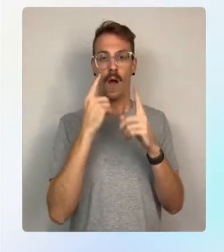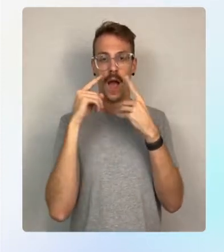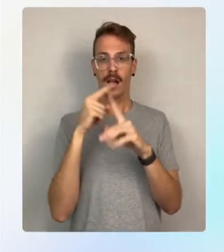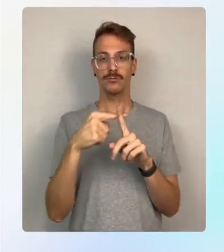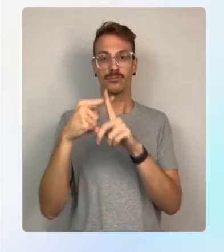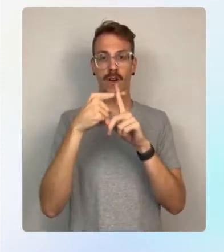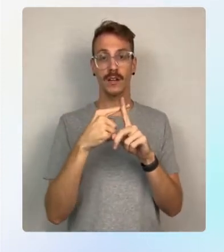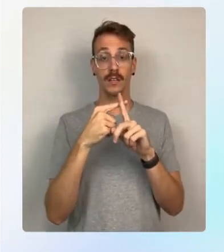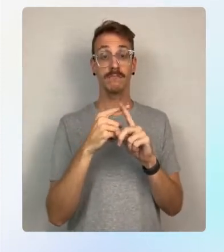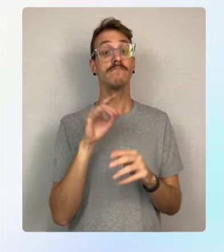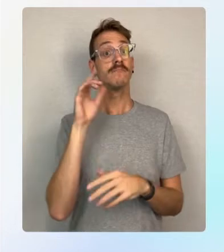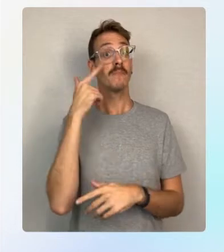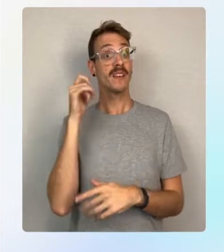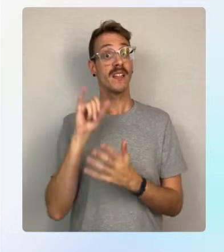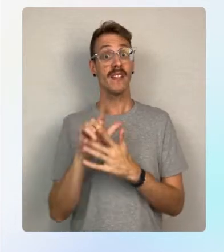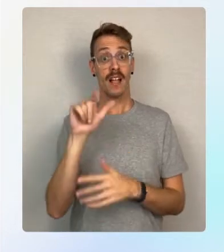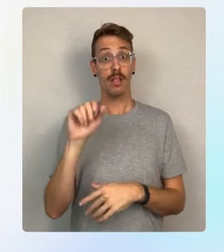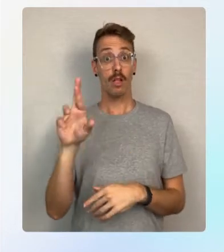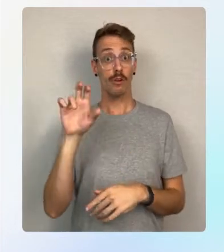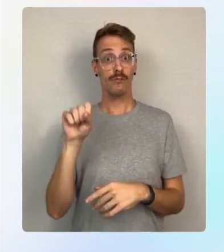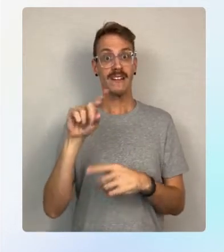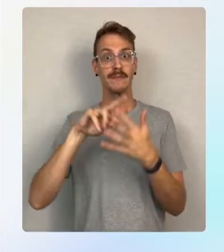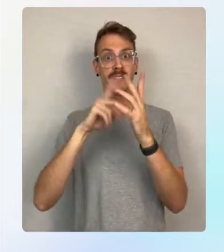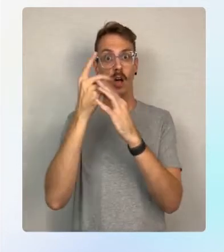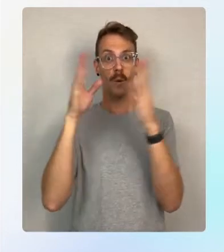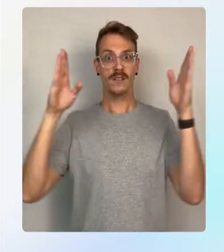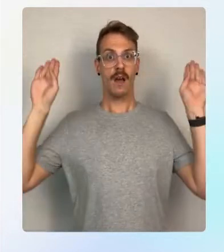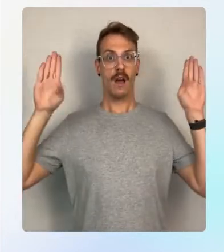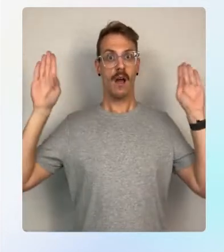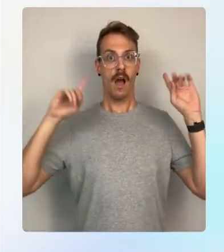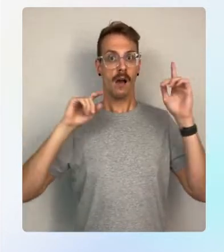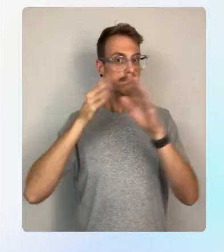Because the low resolution region is always hidden in your peripheral vision,